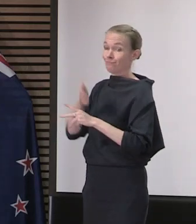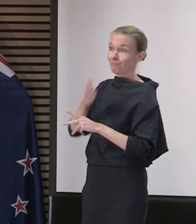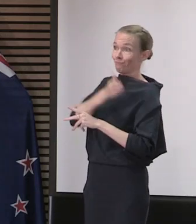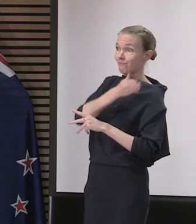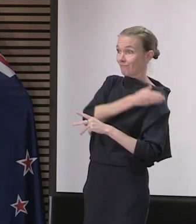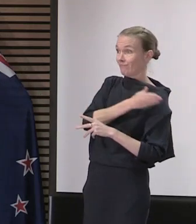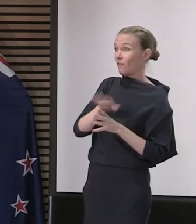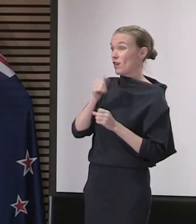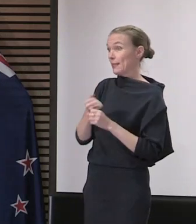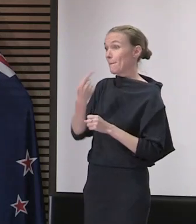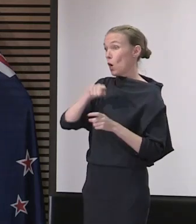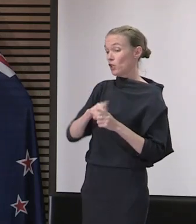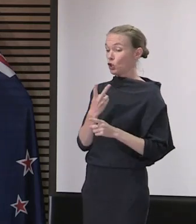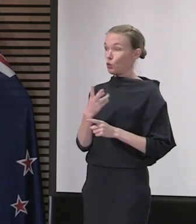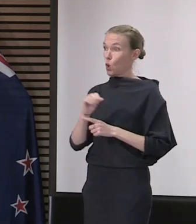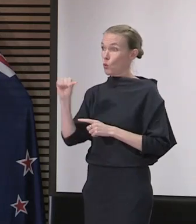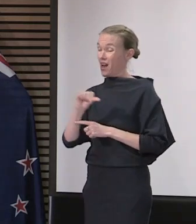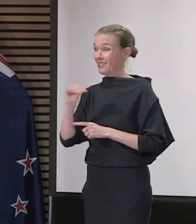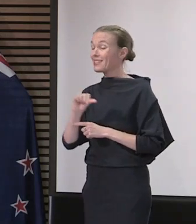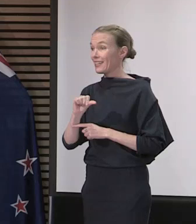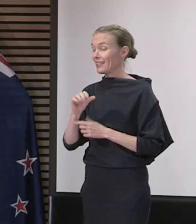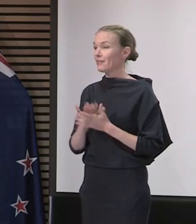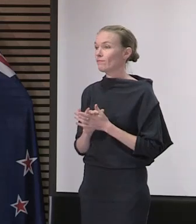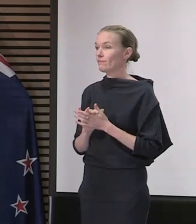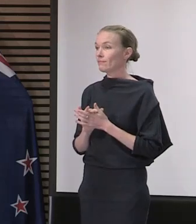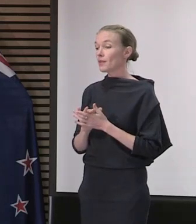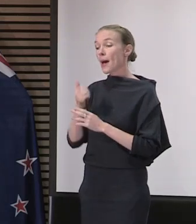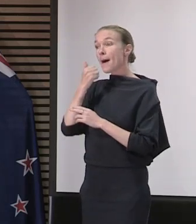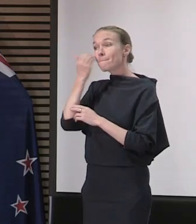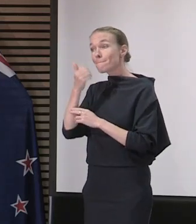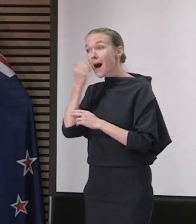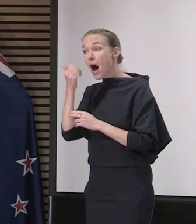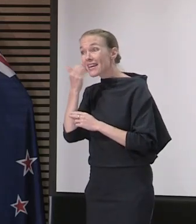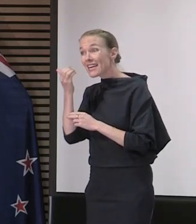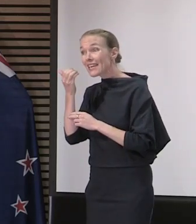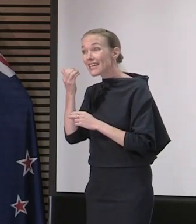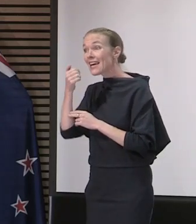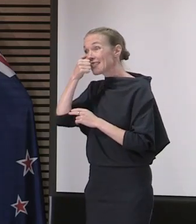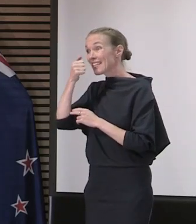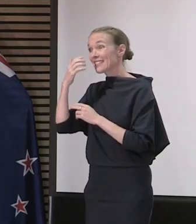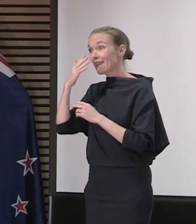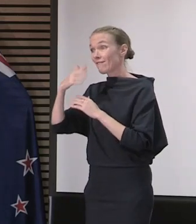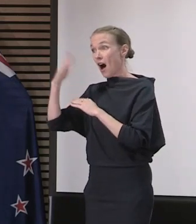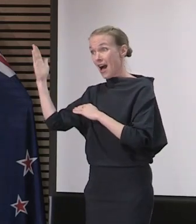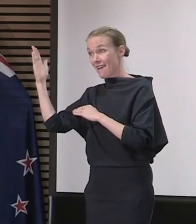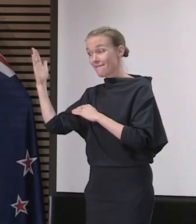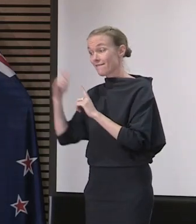already this year, exceeding the total number vaccinated in the whole campaign last year,